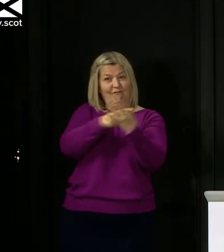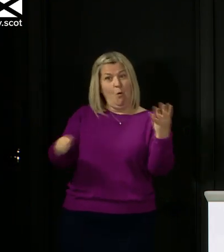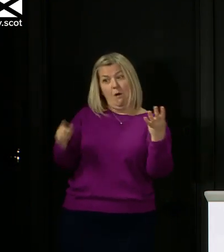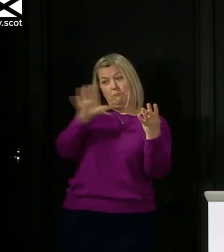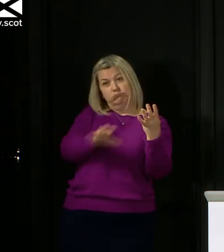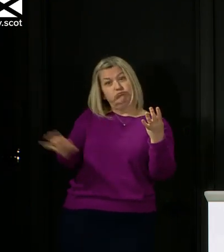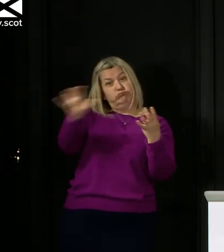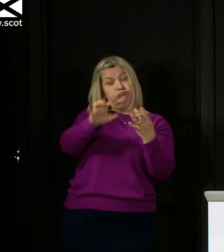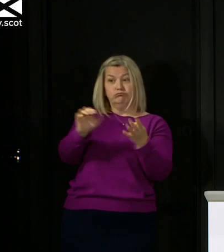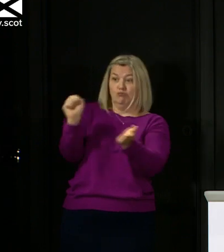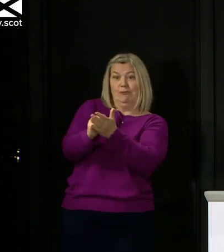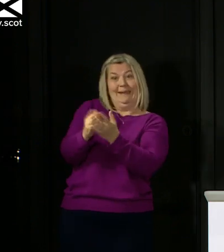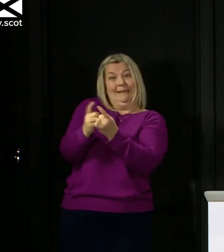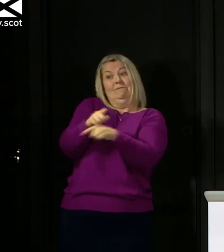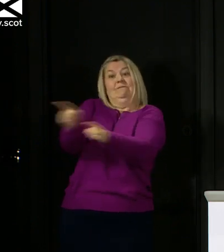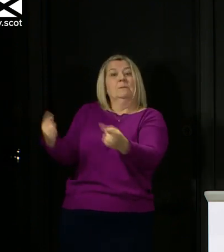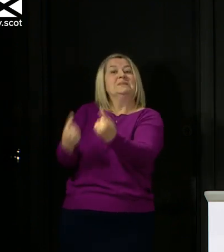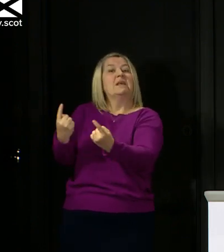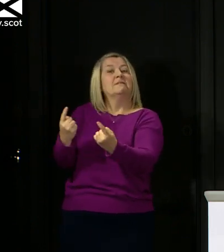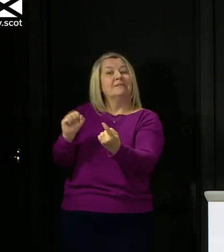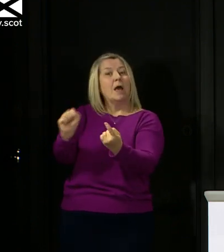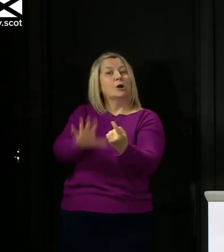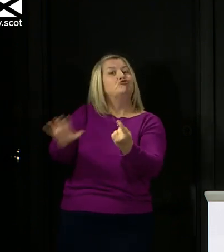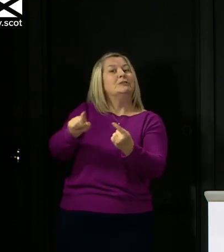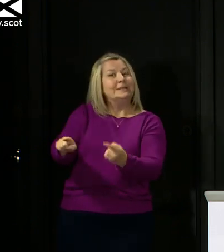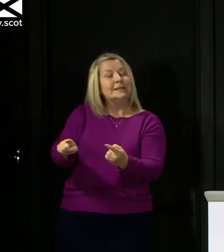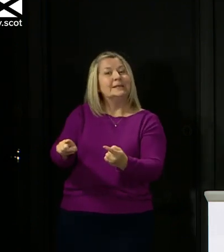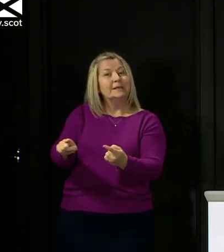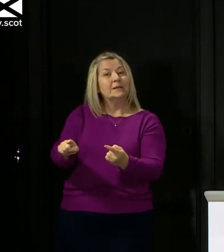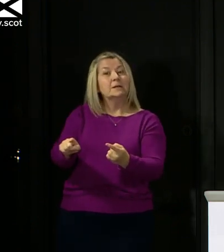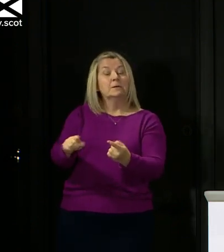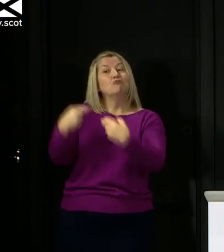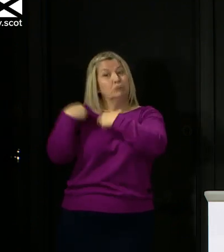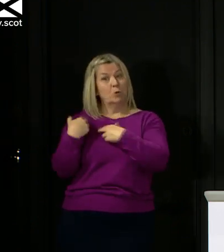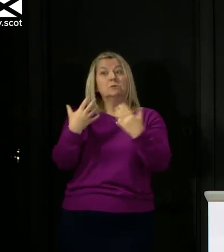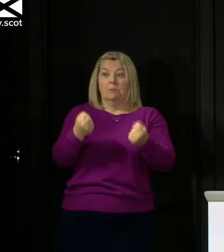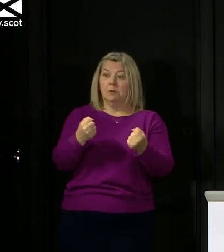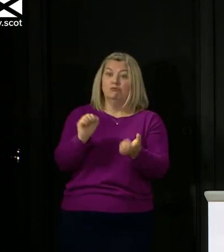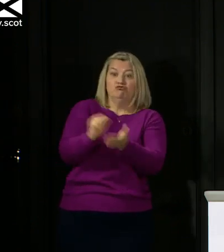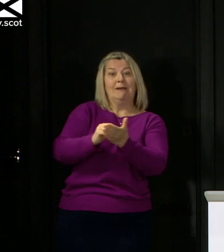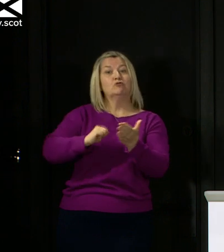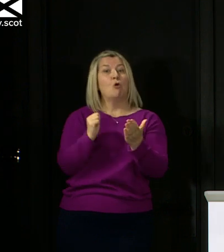and all of us have a responsibility to take the steps we think are right, at the right time.